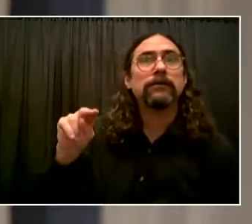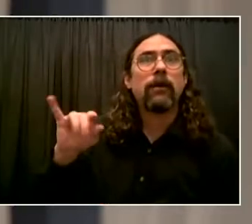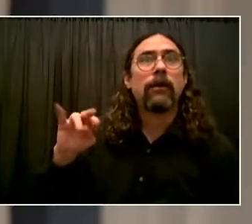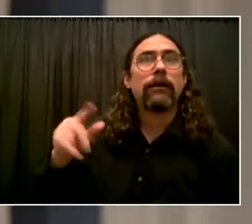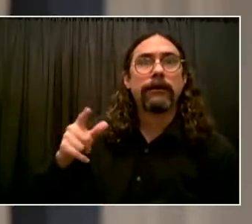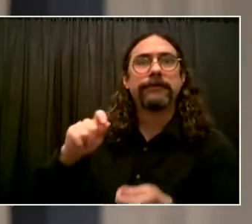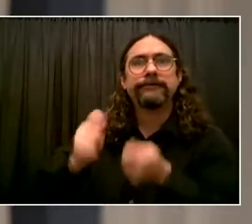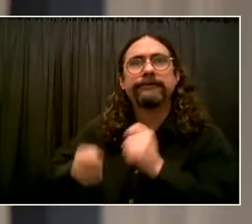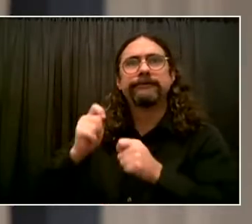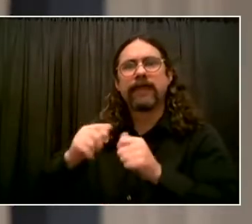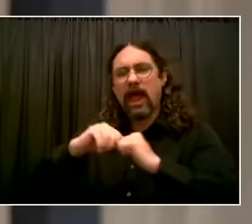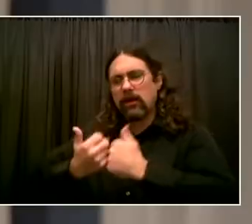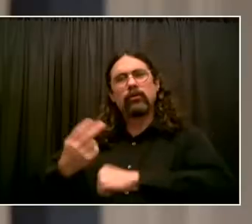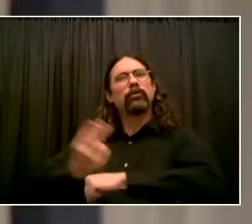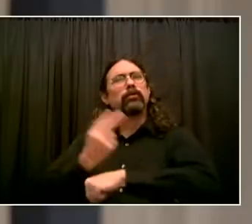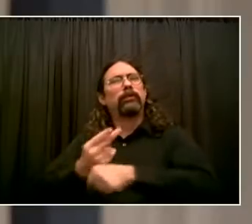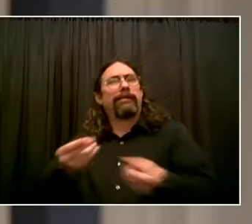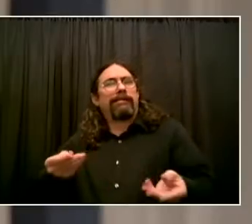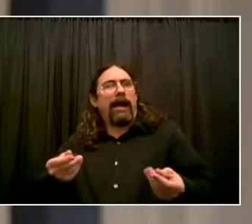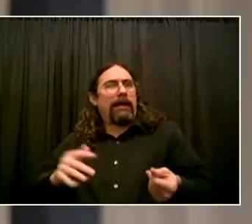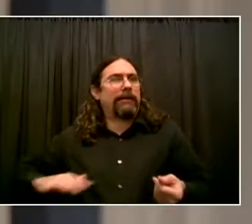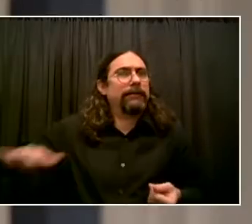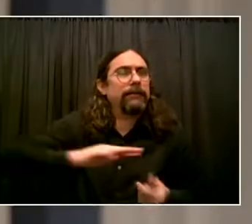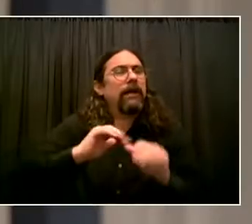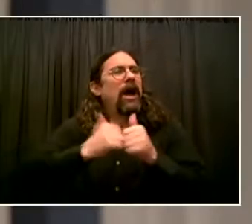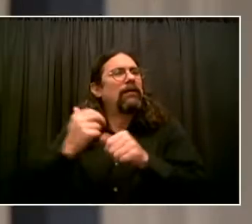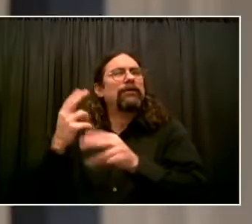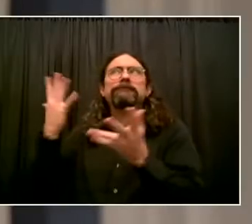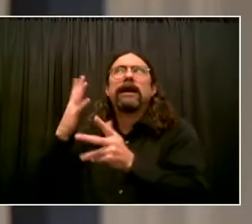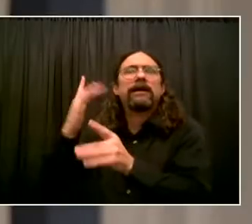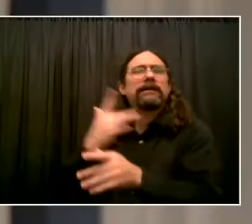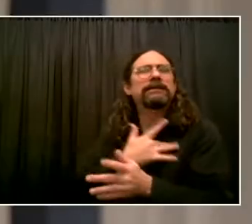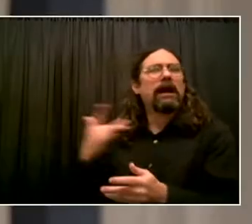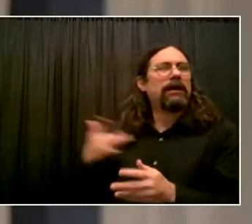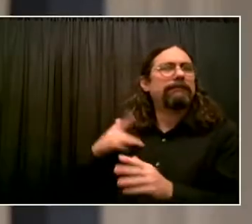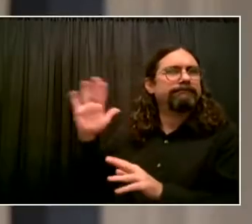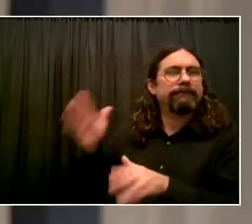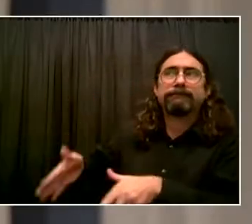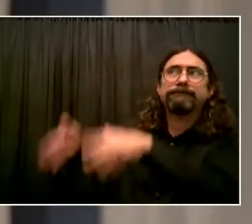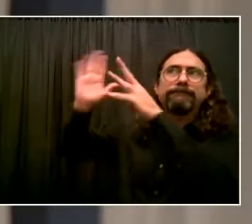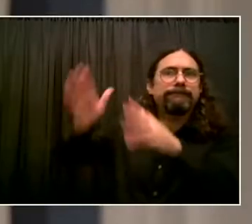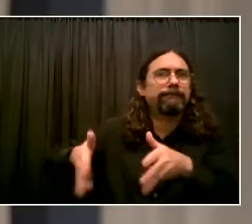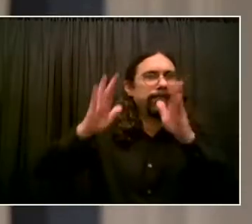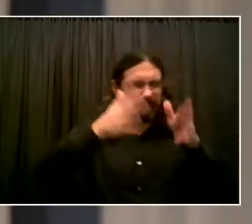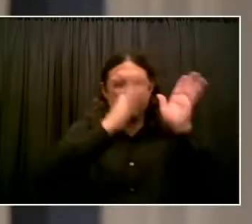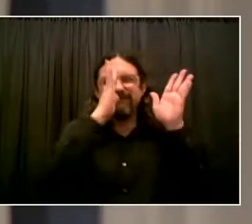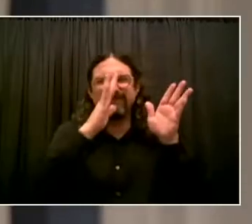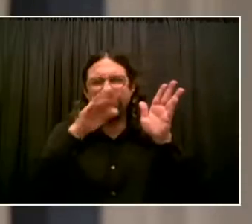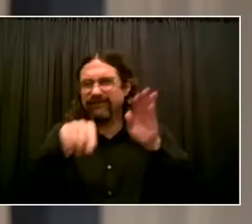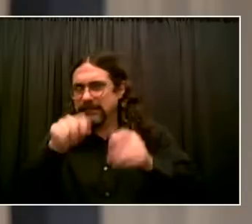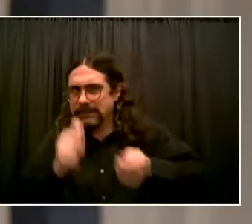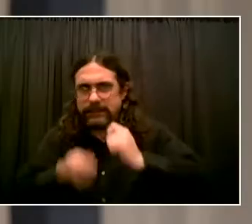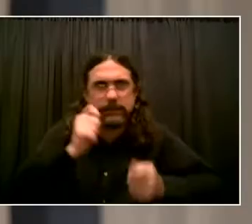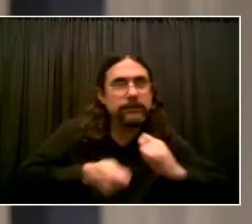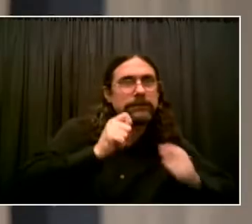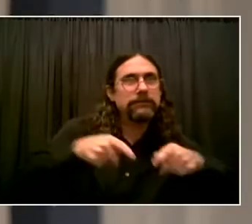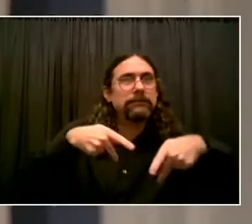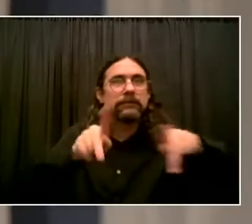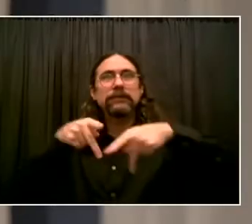REZONNIG IS THE CULMINATION AND THE RESLTU OF